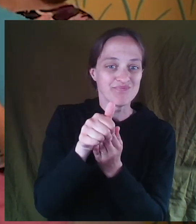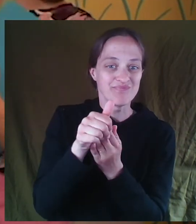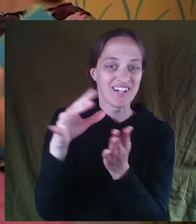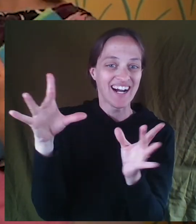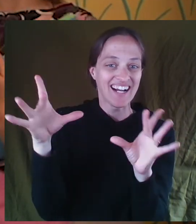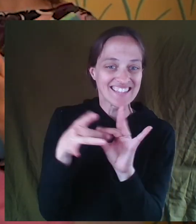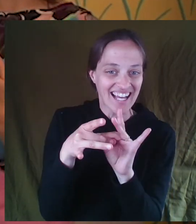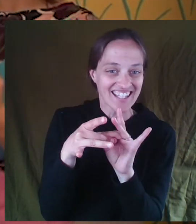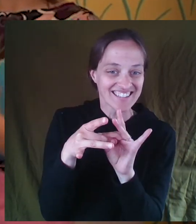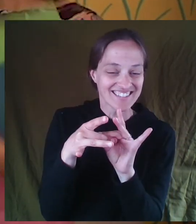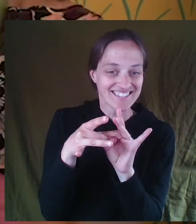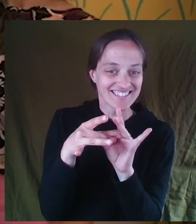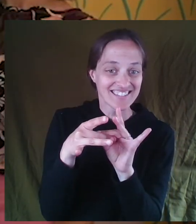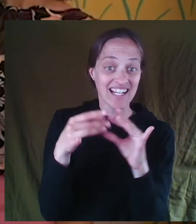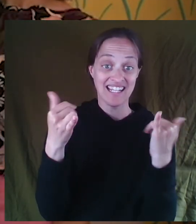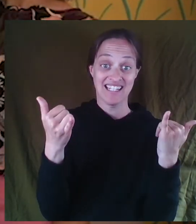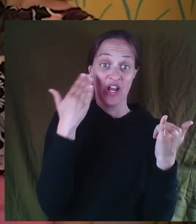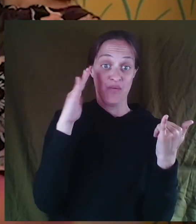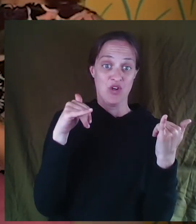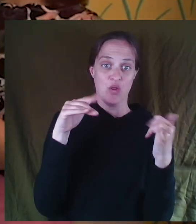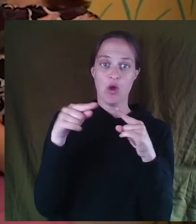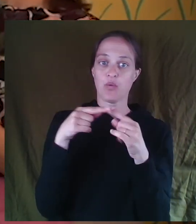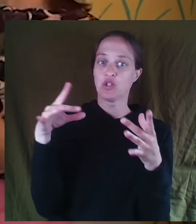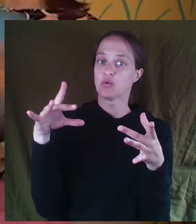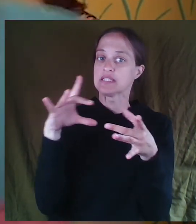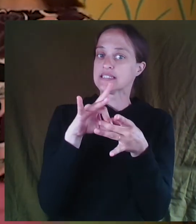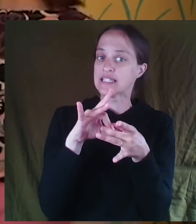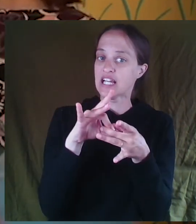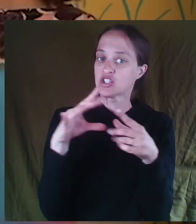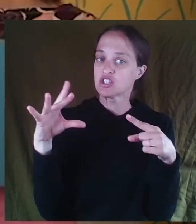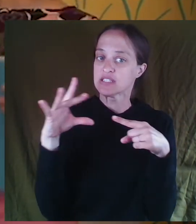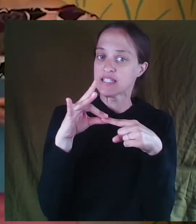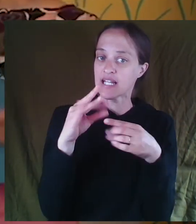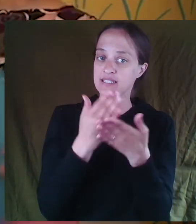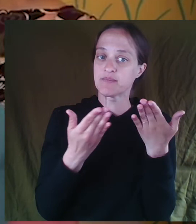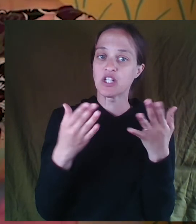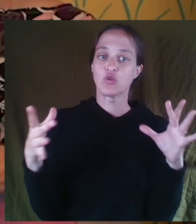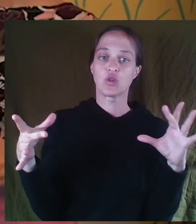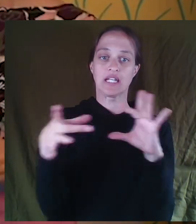but they are attached. Now we know that when you attach something,